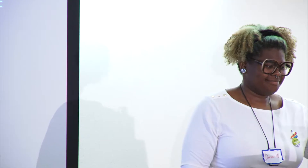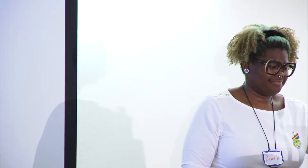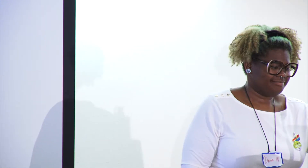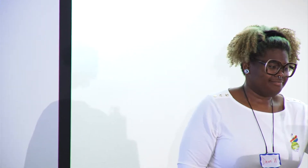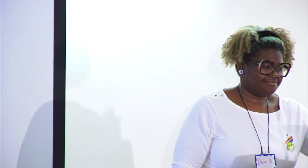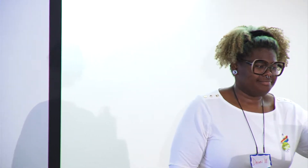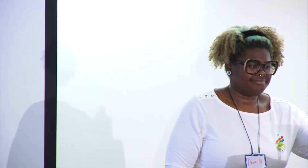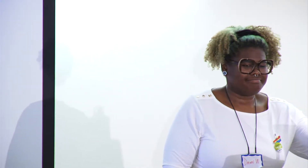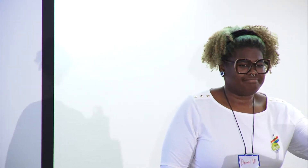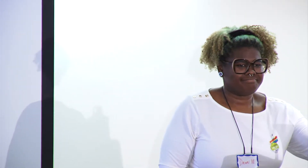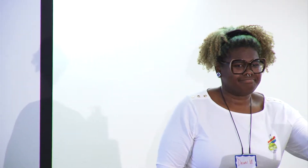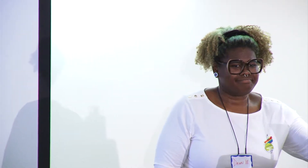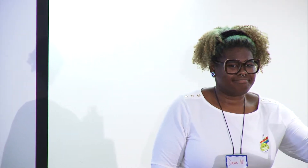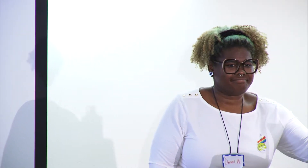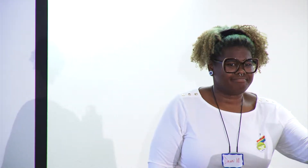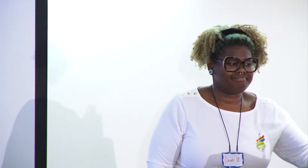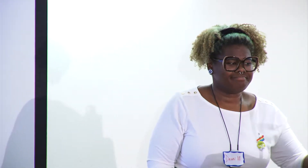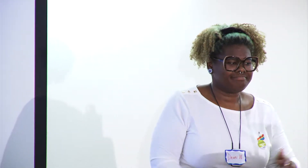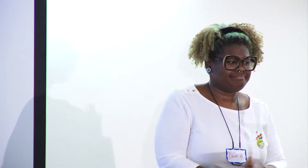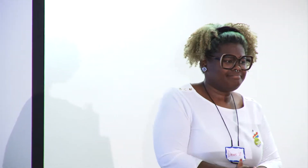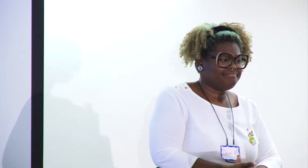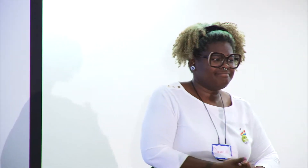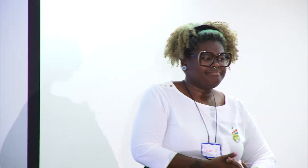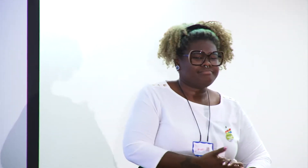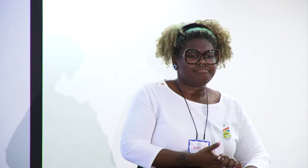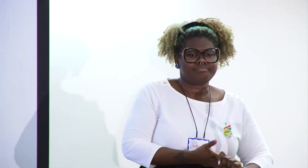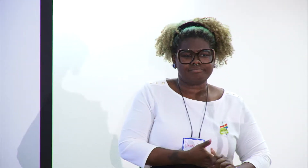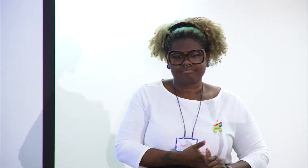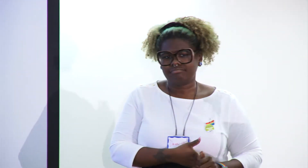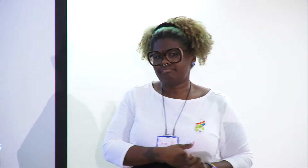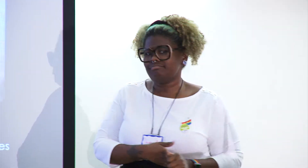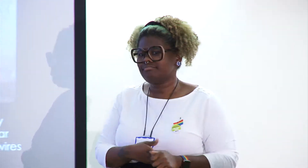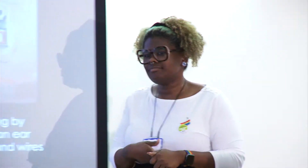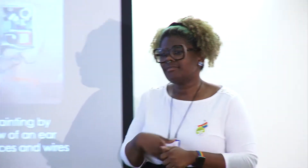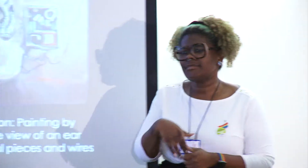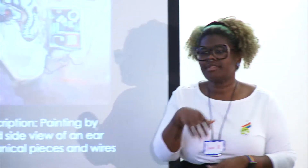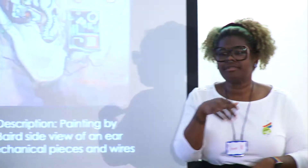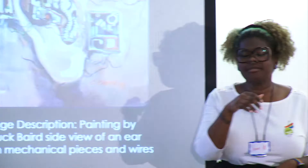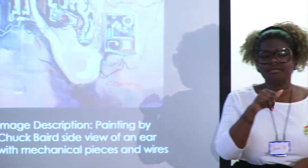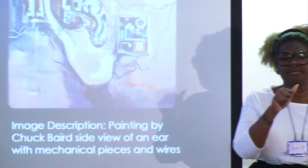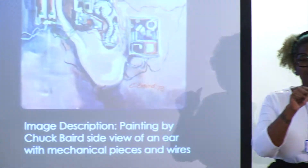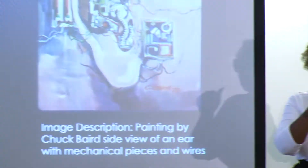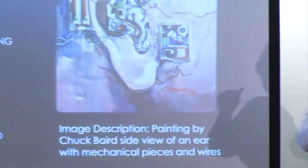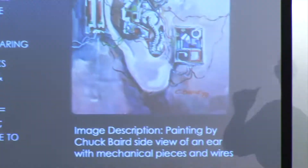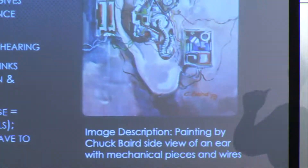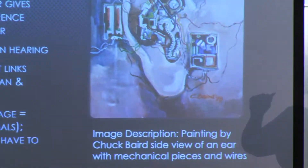split between the hearing world and the world that identifies as culturally deaf.